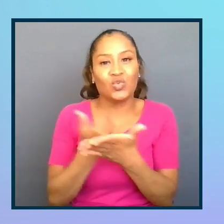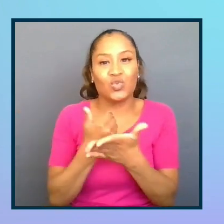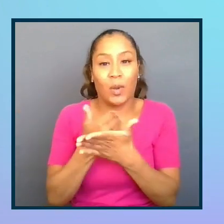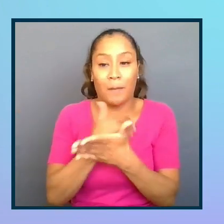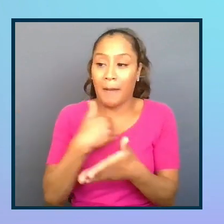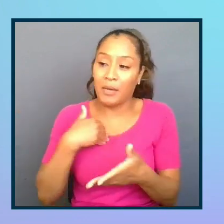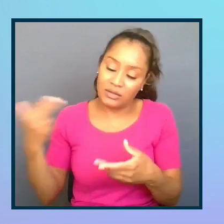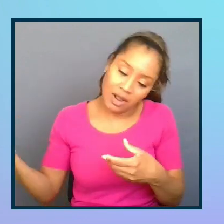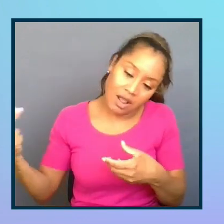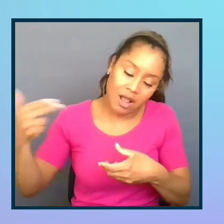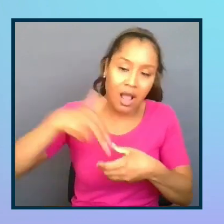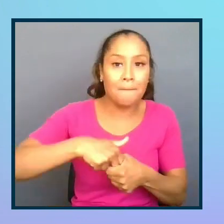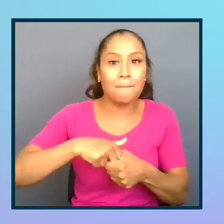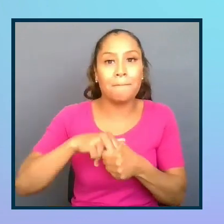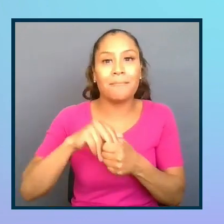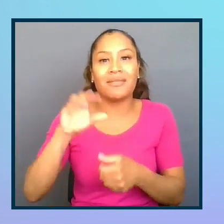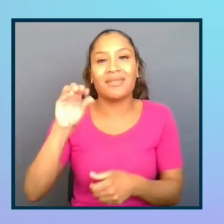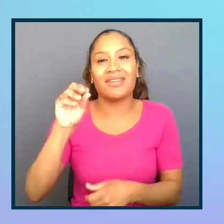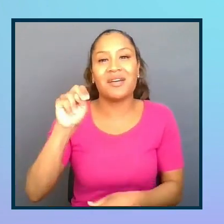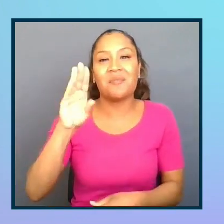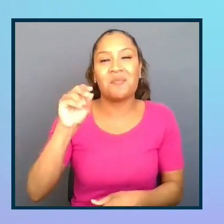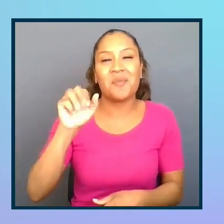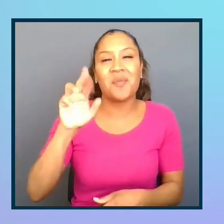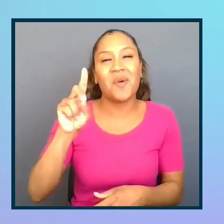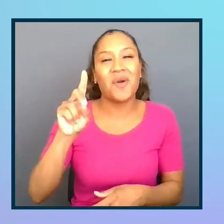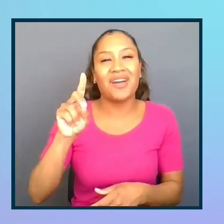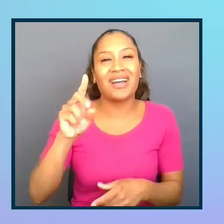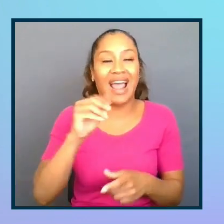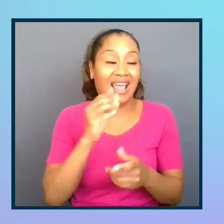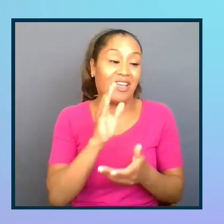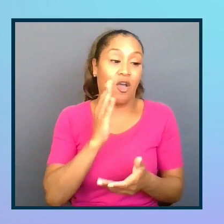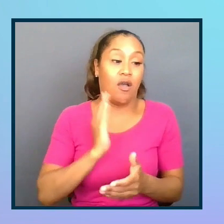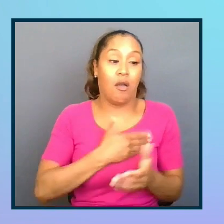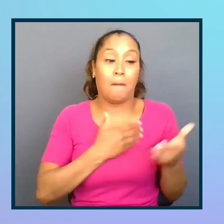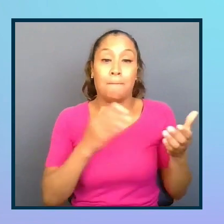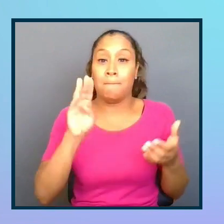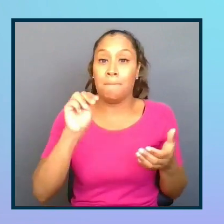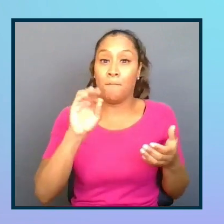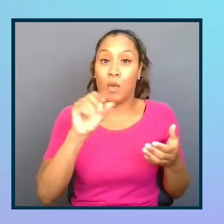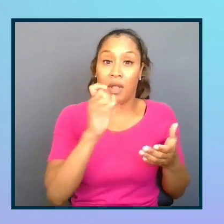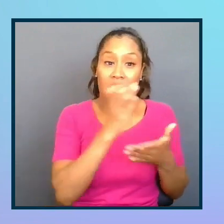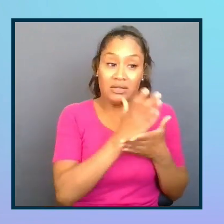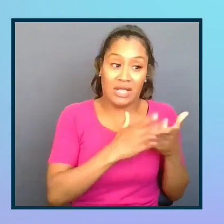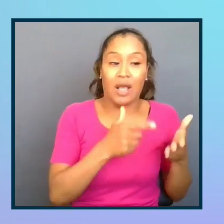and to the mobile side of it as well, we sort of go to process, go through,